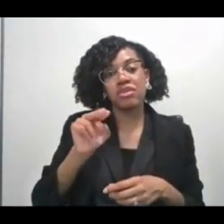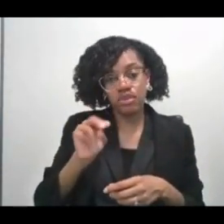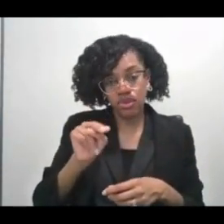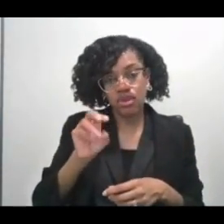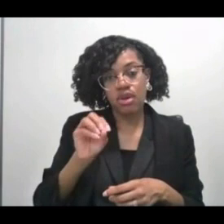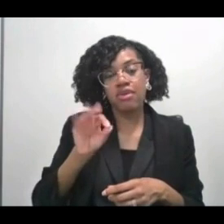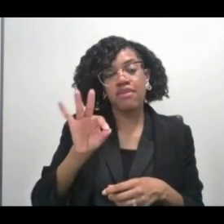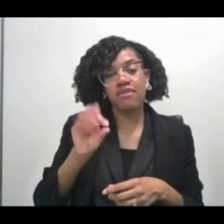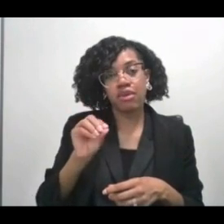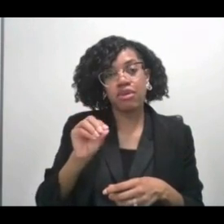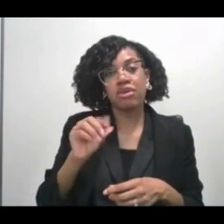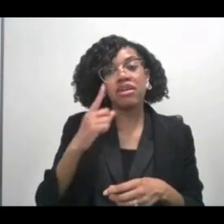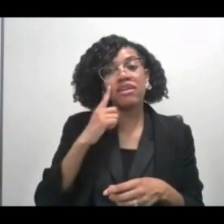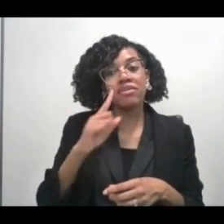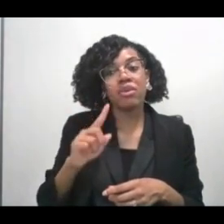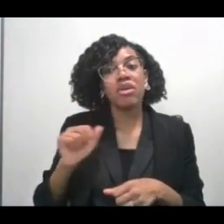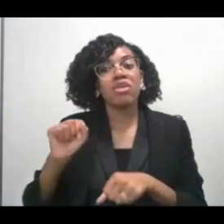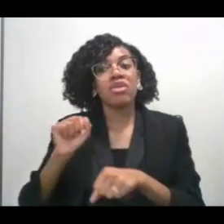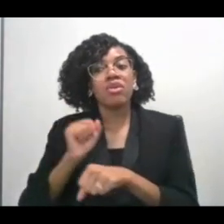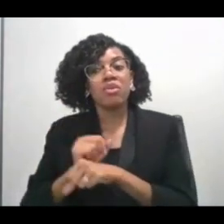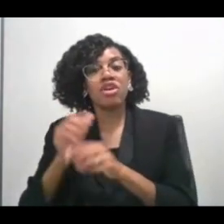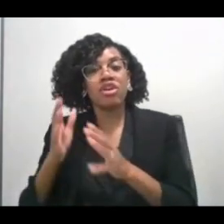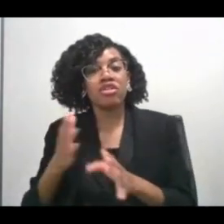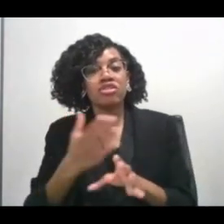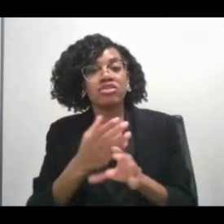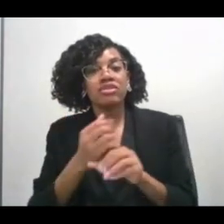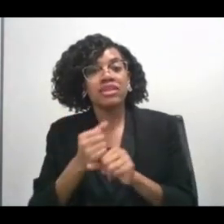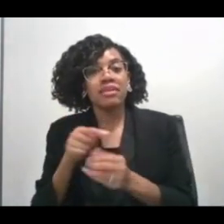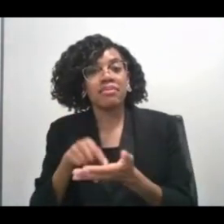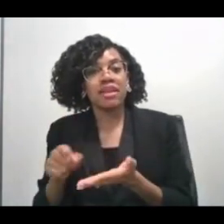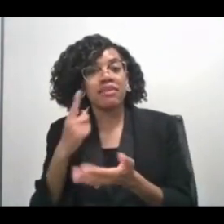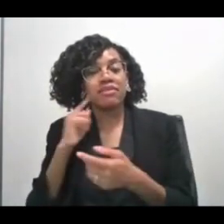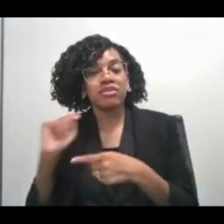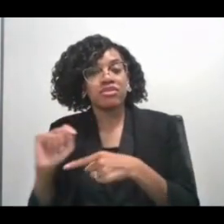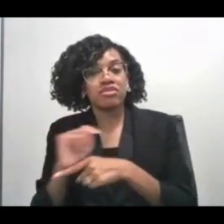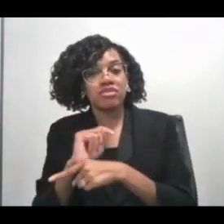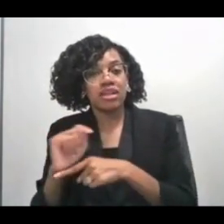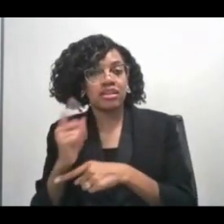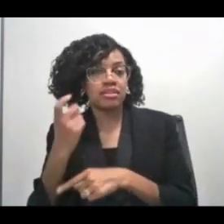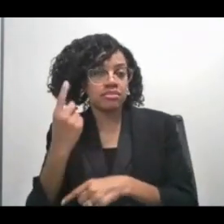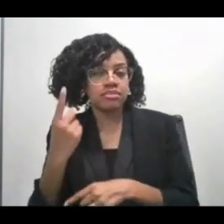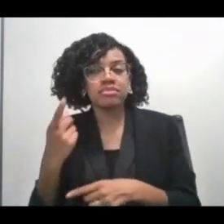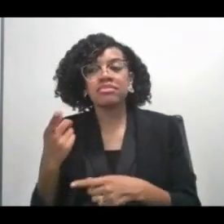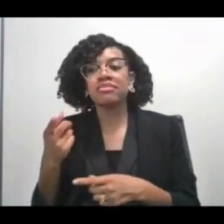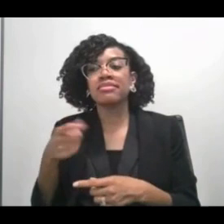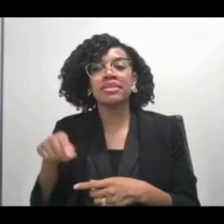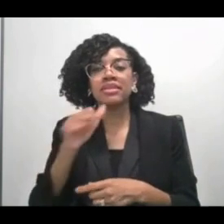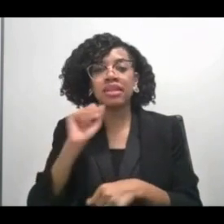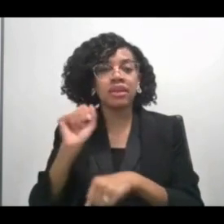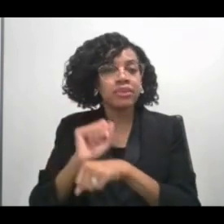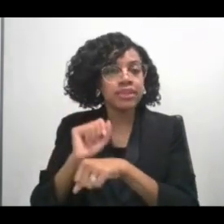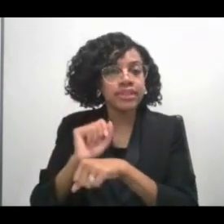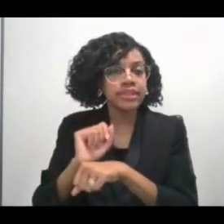stipends to get trained. If while they're being trained, they're not being productive in the workforce, and they need